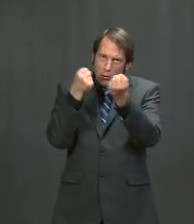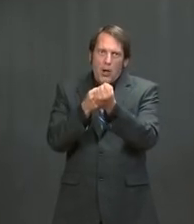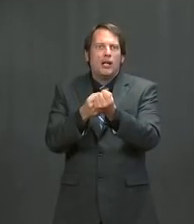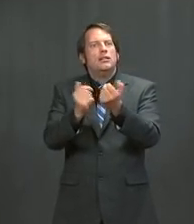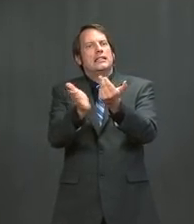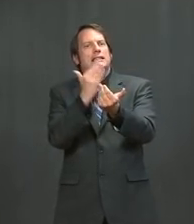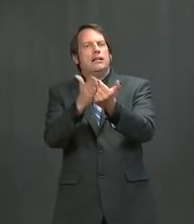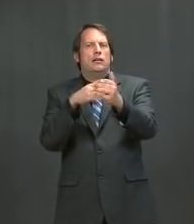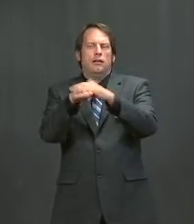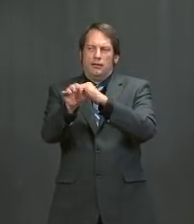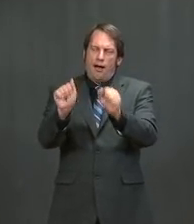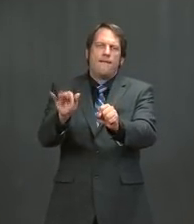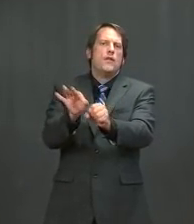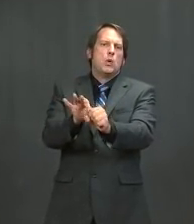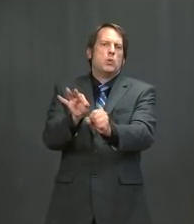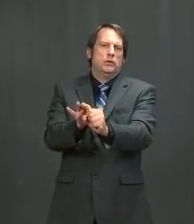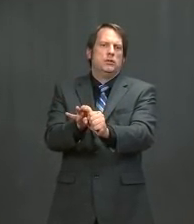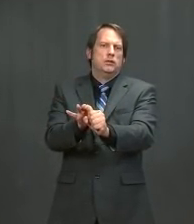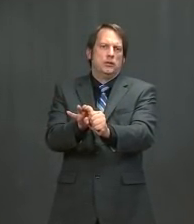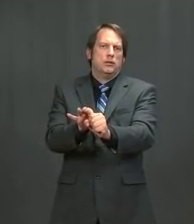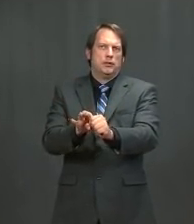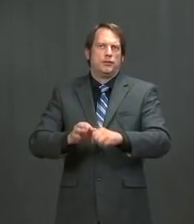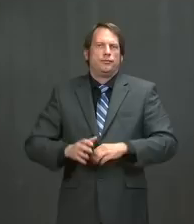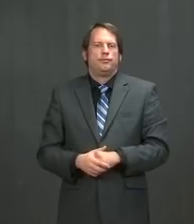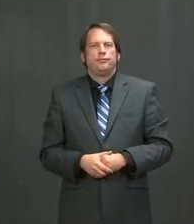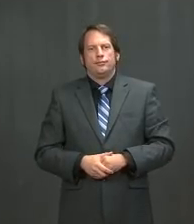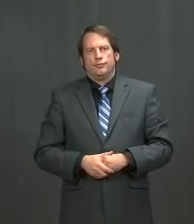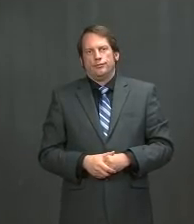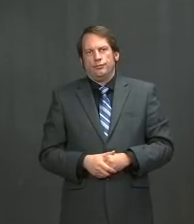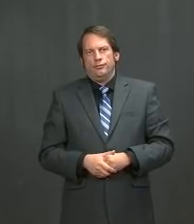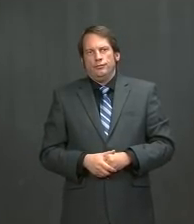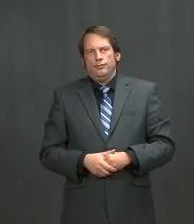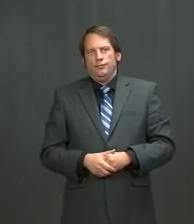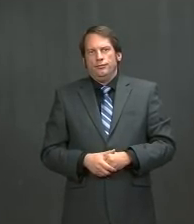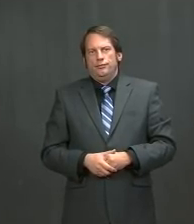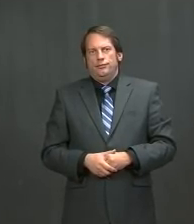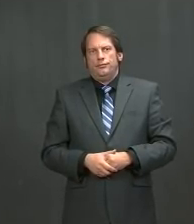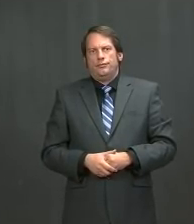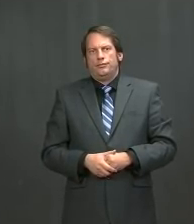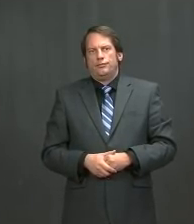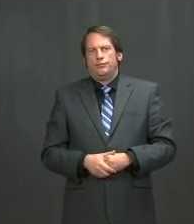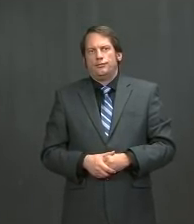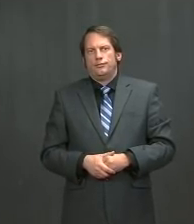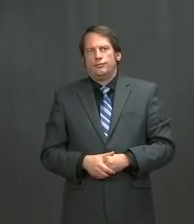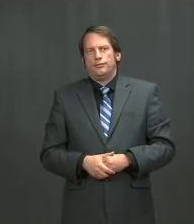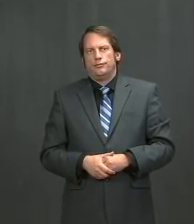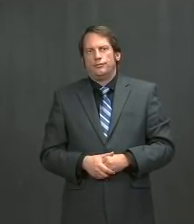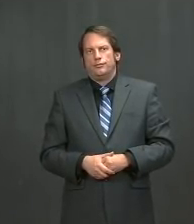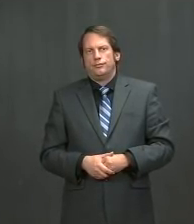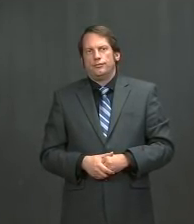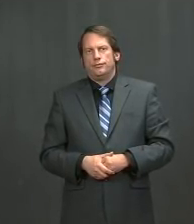by election law experts to be not true. So I'm just curious if he's going to stop saying that.